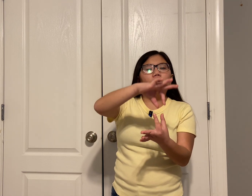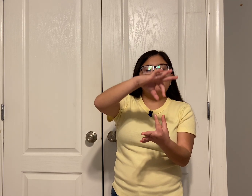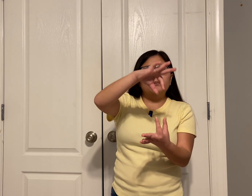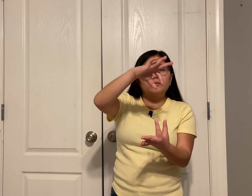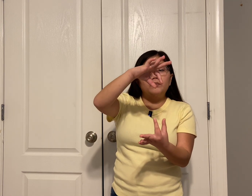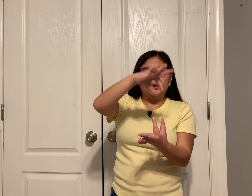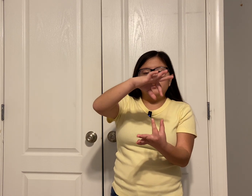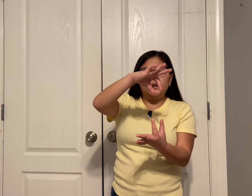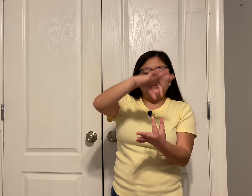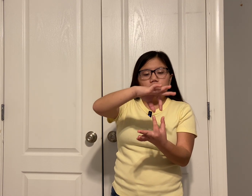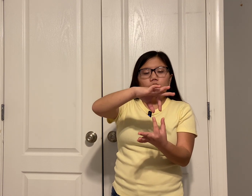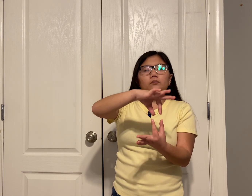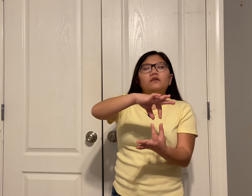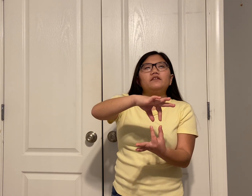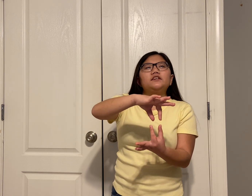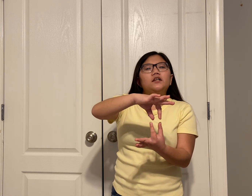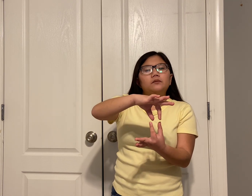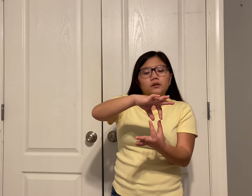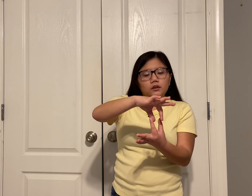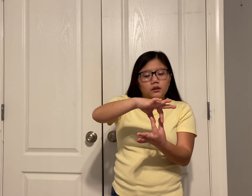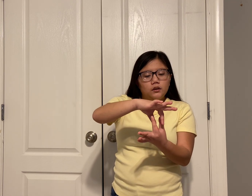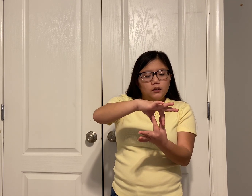One palm down and one palm facing up.